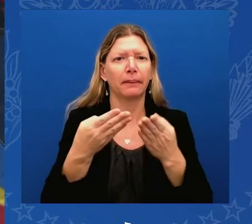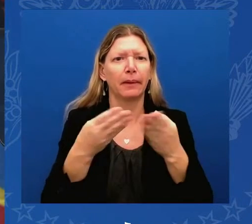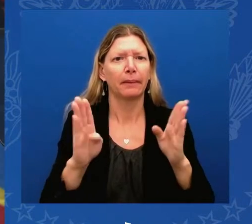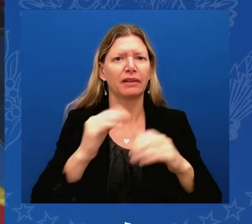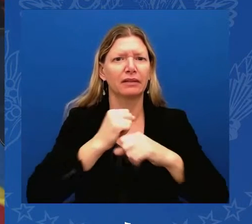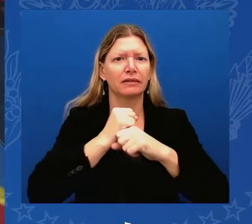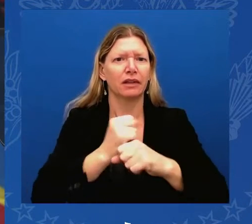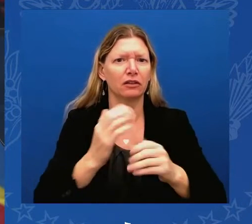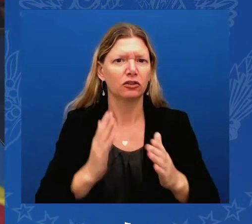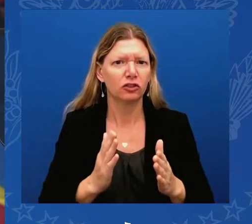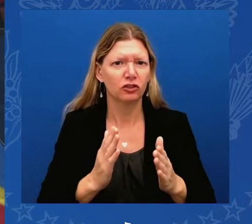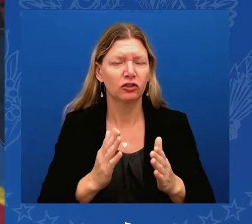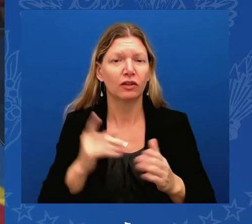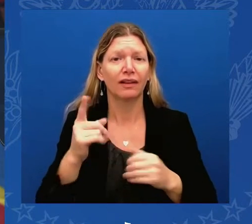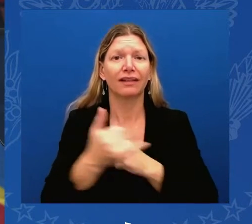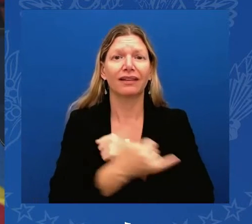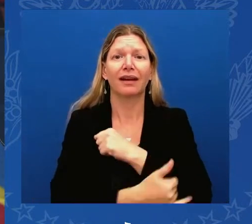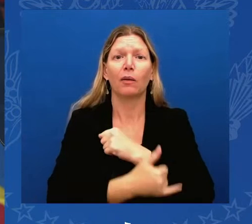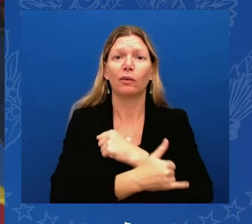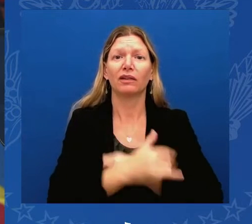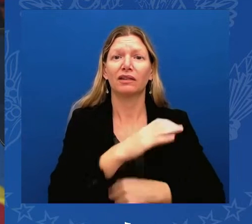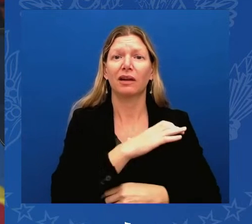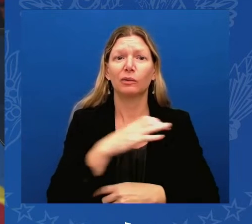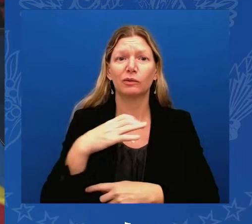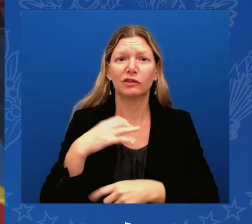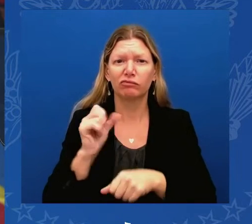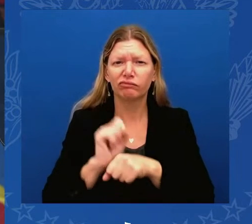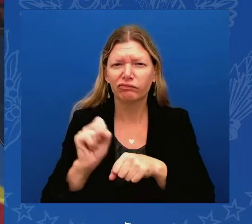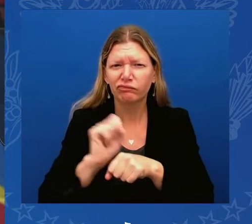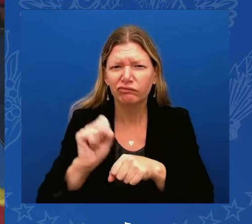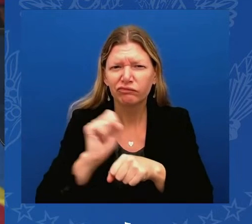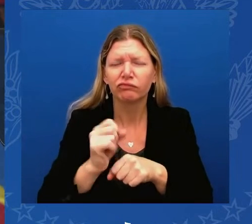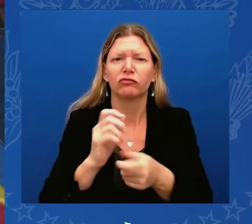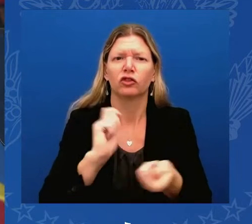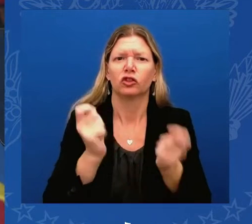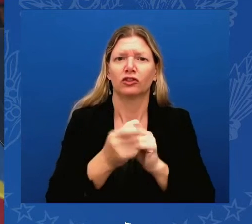The Democratic Party in Delaware was a Southern Democratic Party at the time.